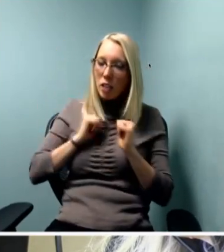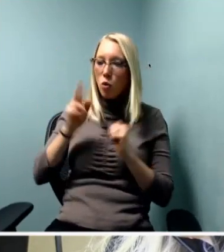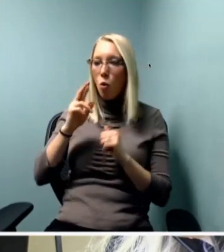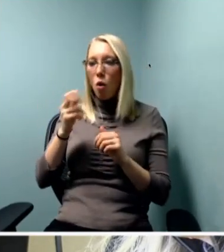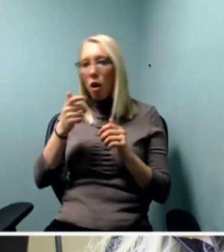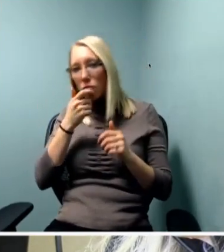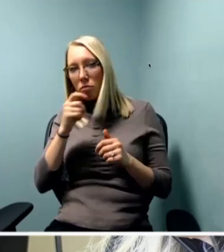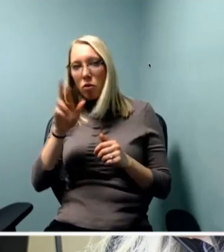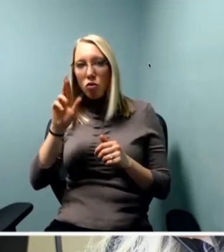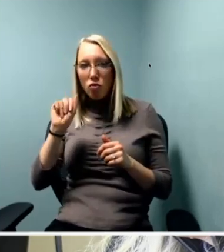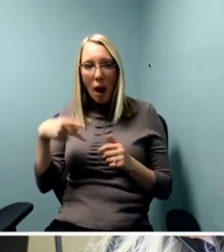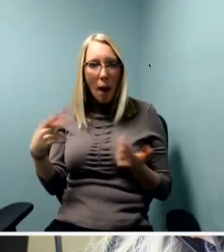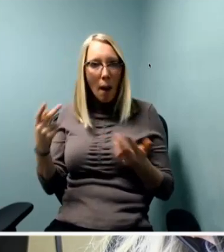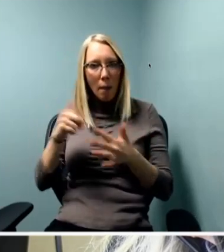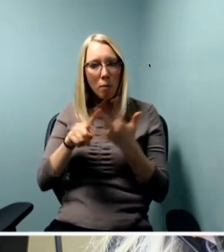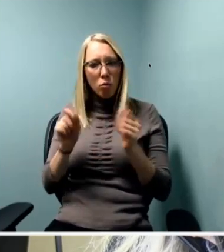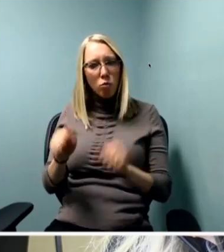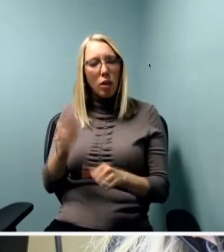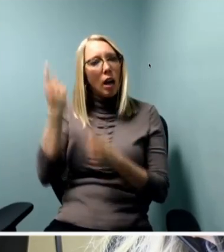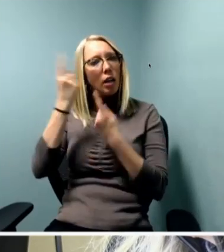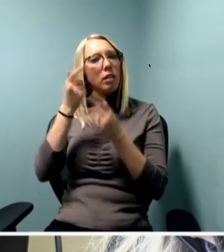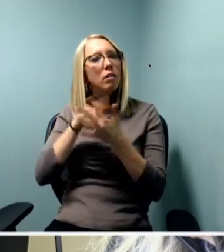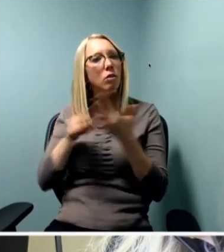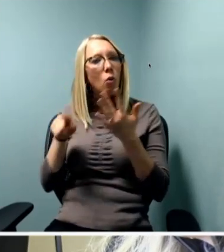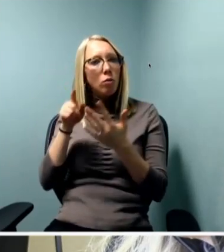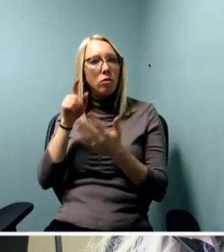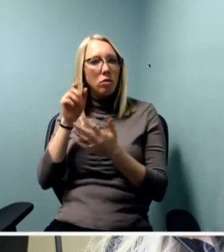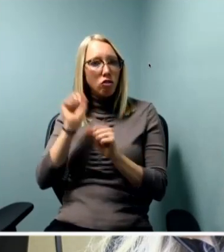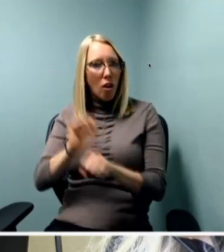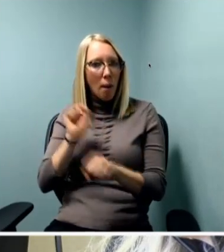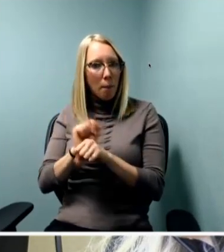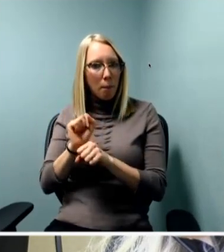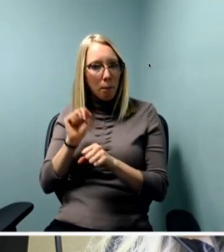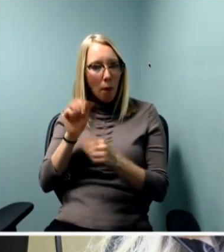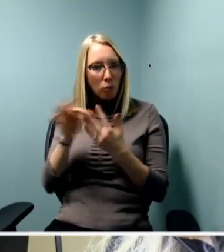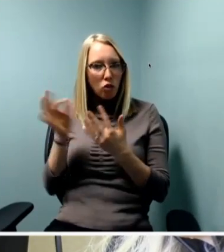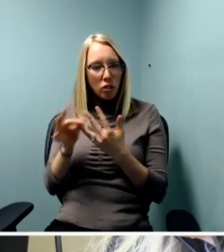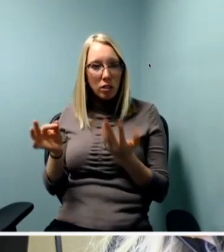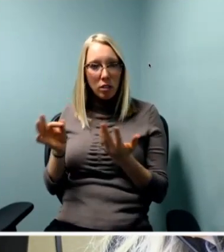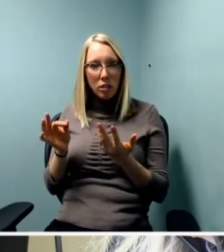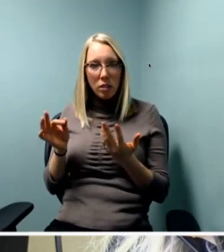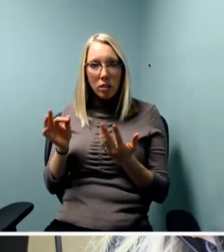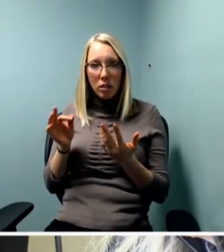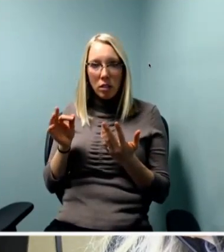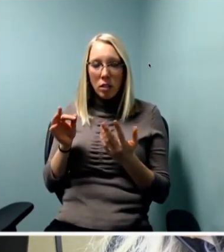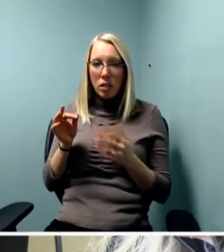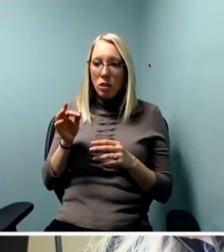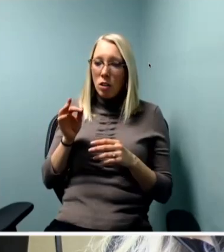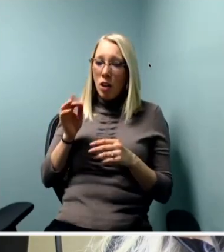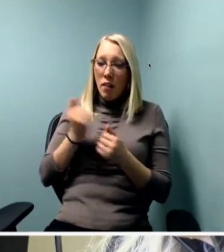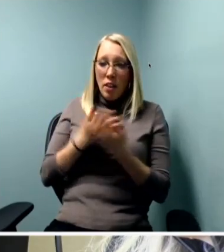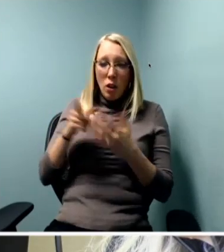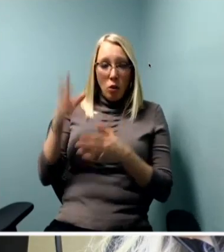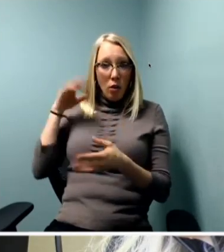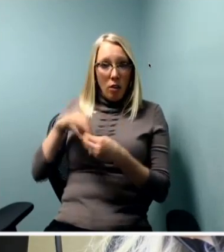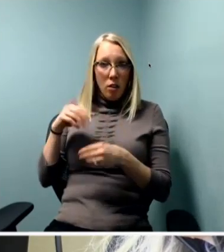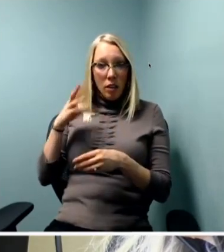everything that you've learned, depending on your cultural background, is either that you're a curse, you're an embarrassment,